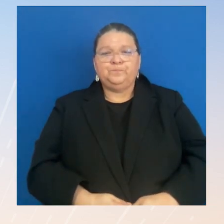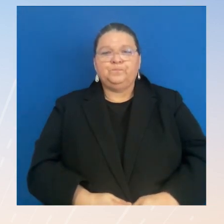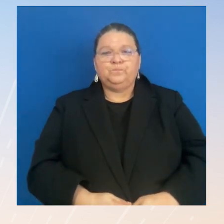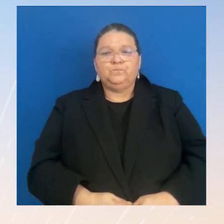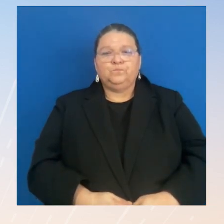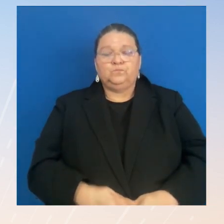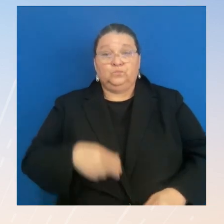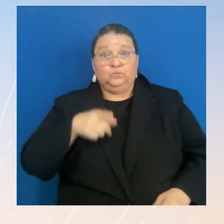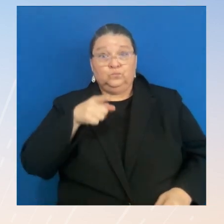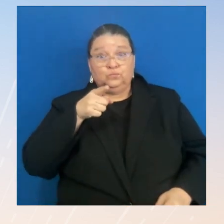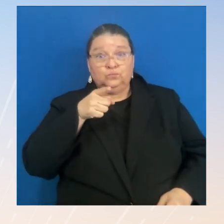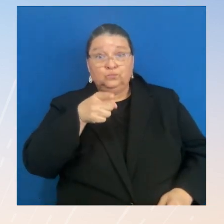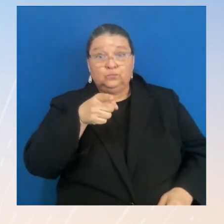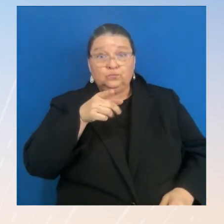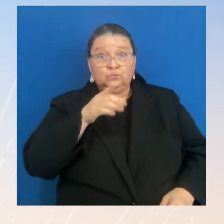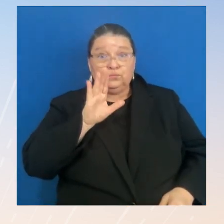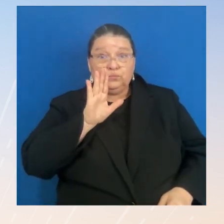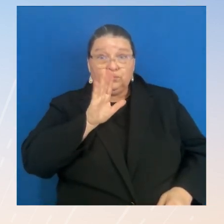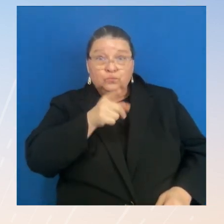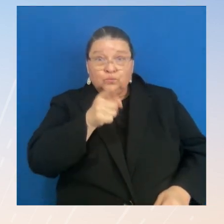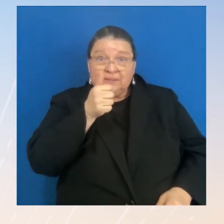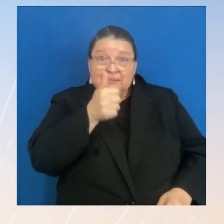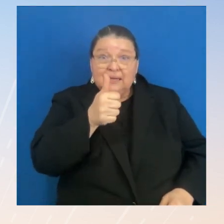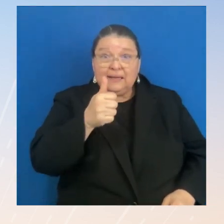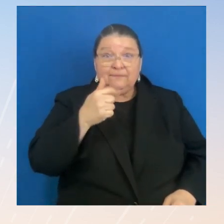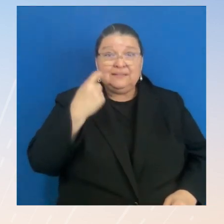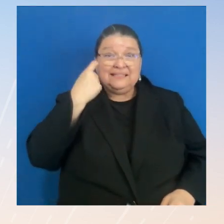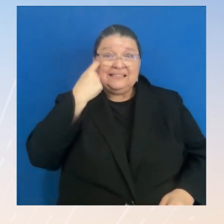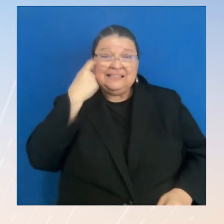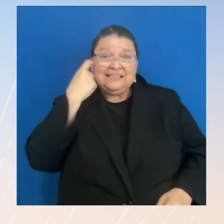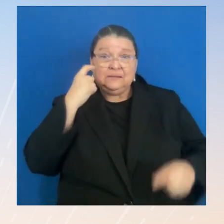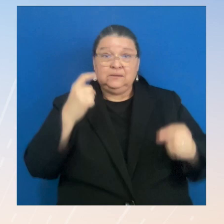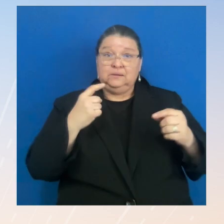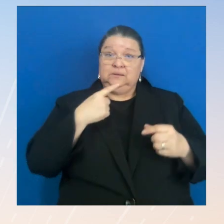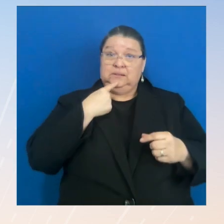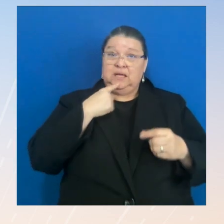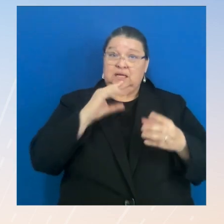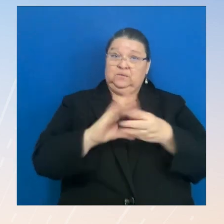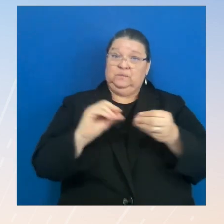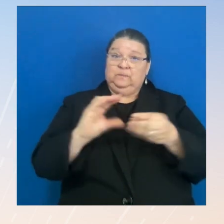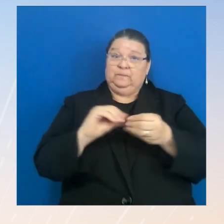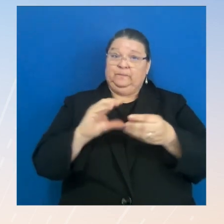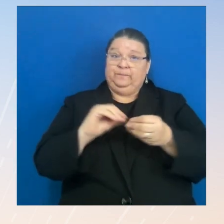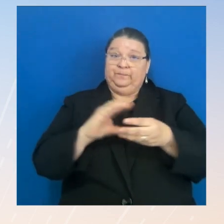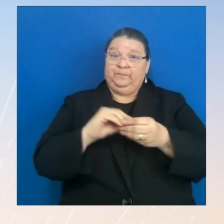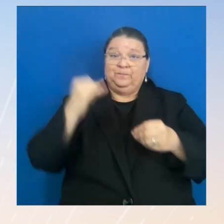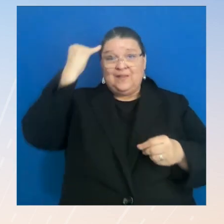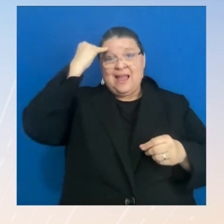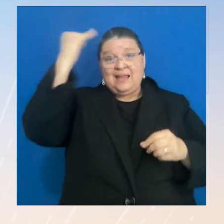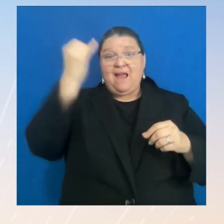the risk associated is also something that our U.S. military would assess as part of their analysis. The Press: Thanks.